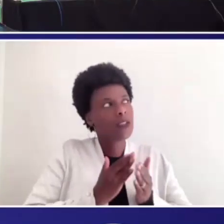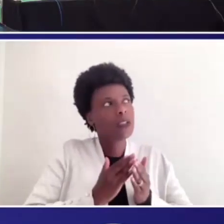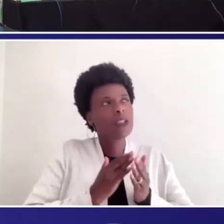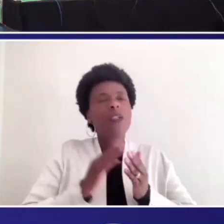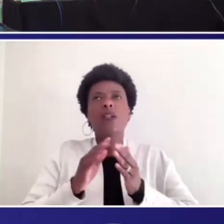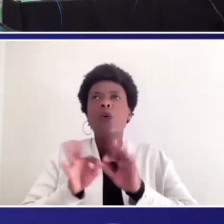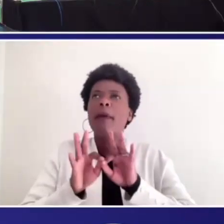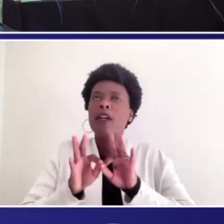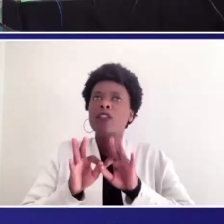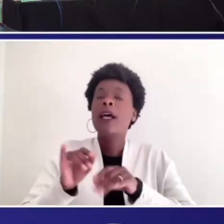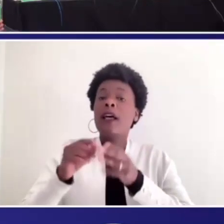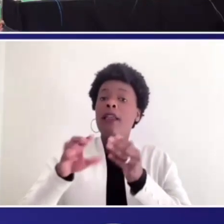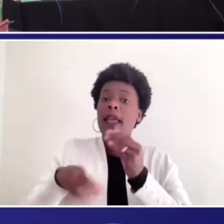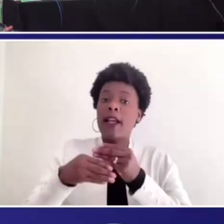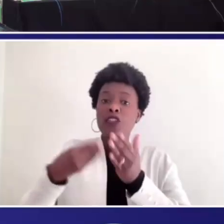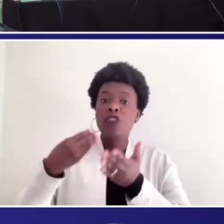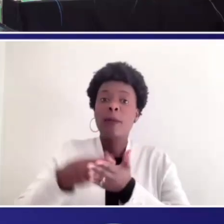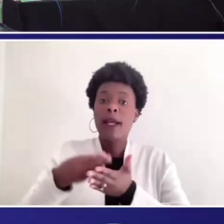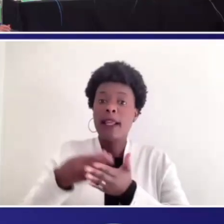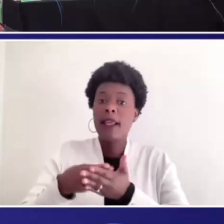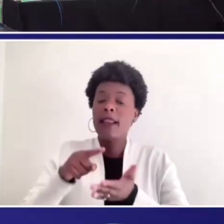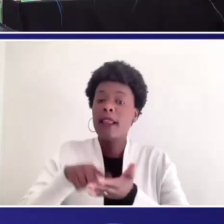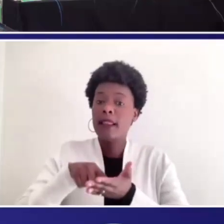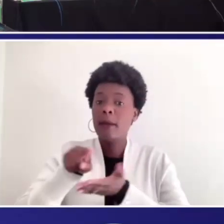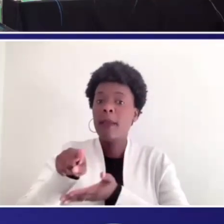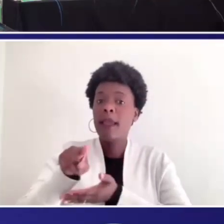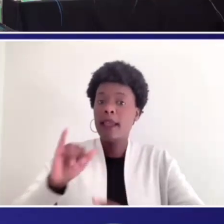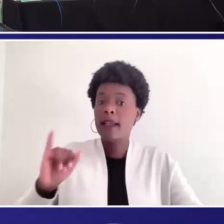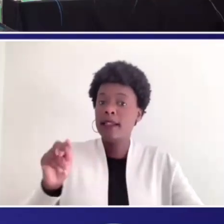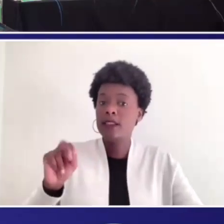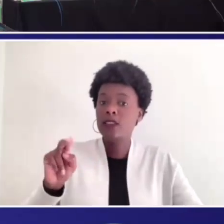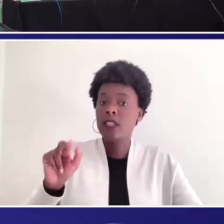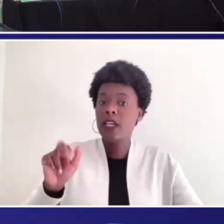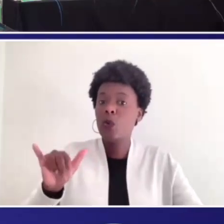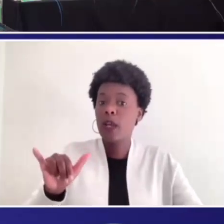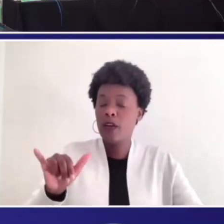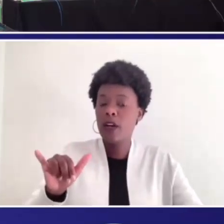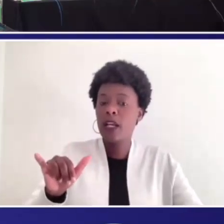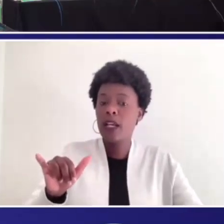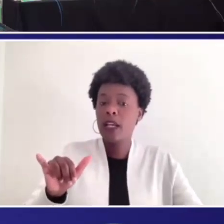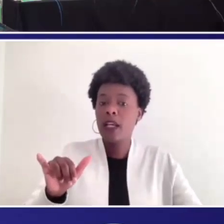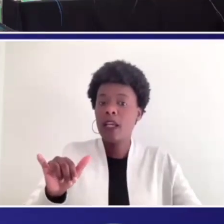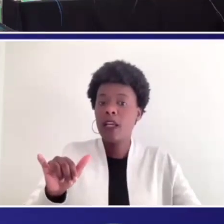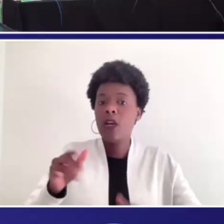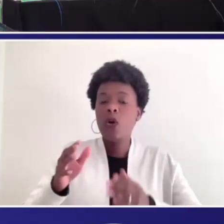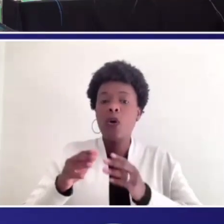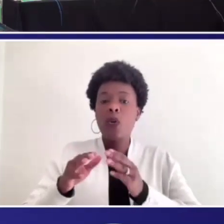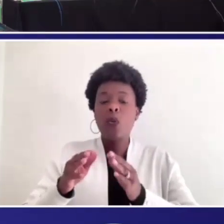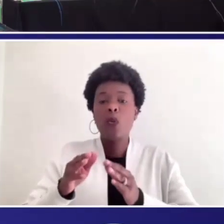money that they paid initially in January would put them in advancing their due date,